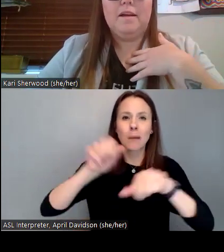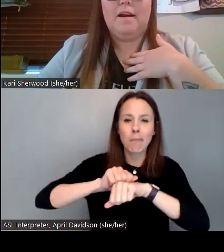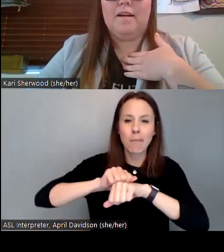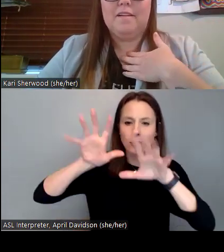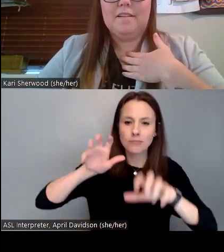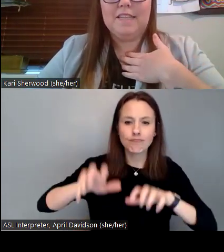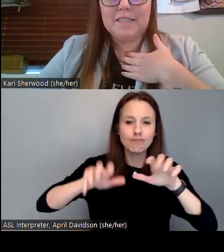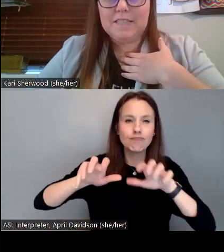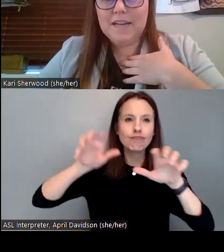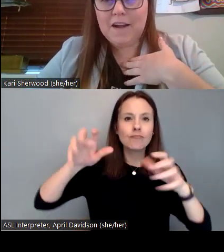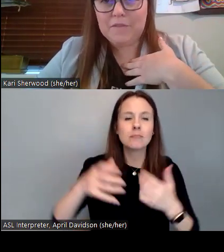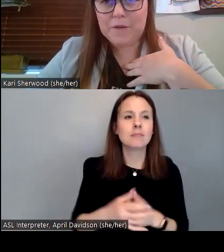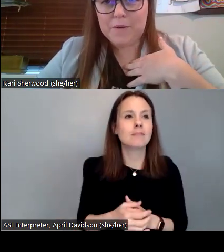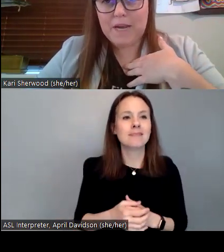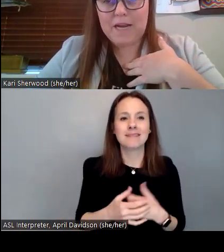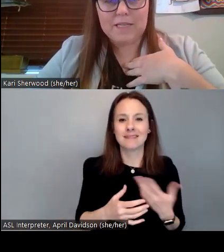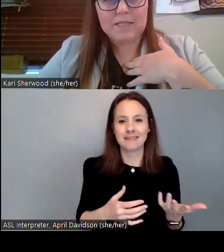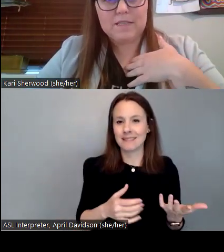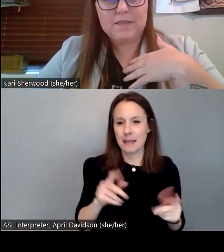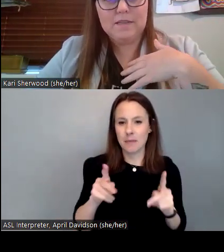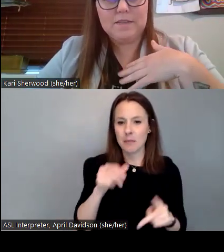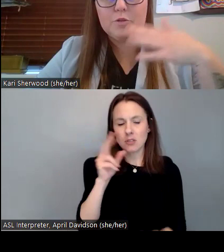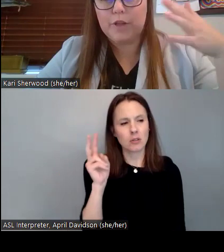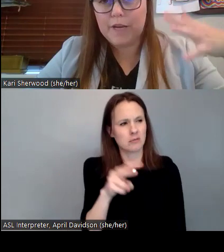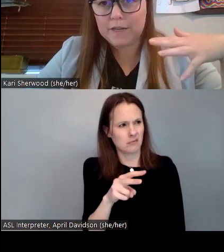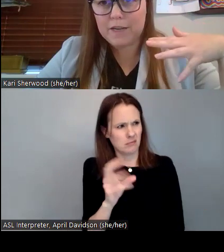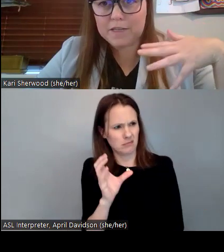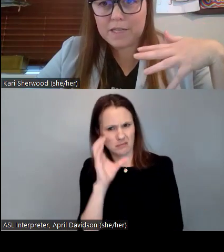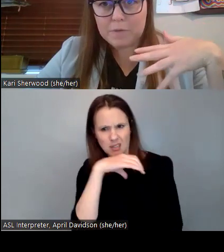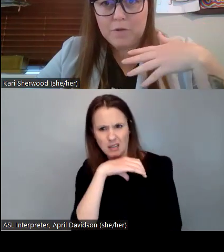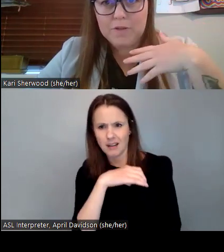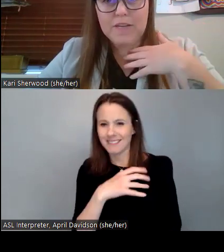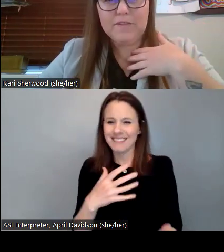don't know. It's not viewed as socially unacceptable,